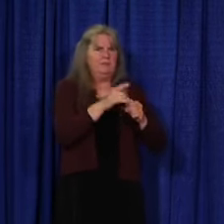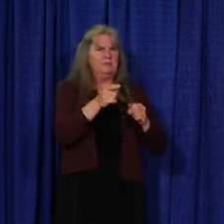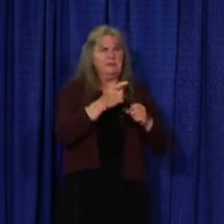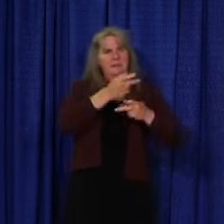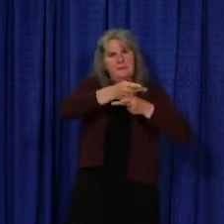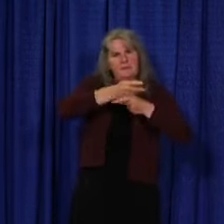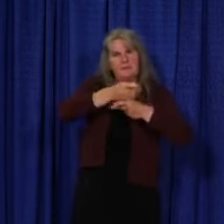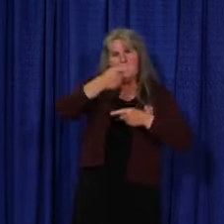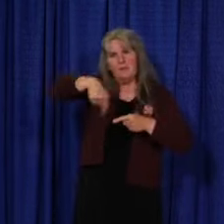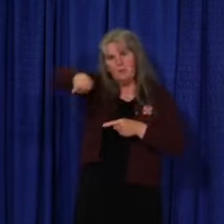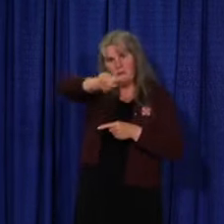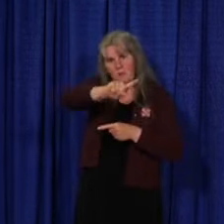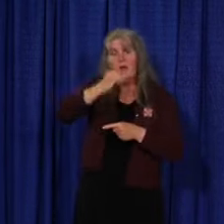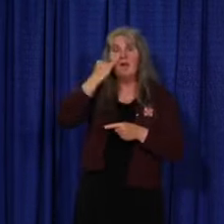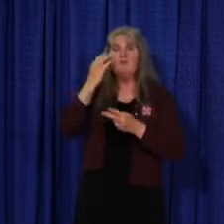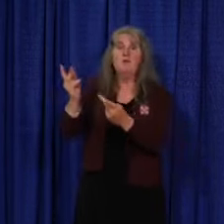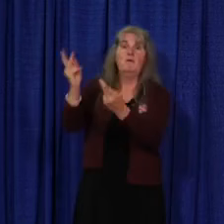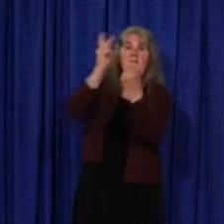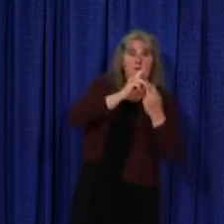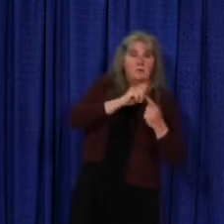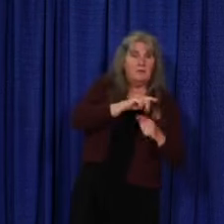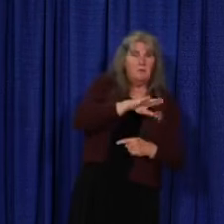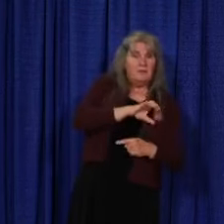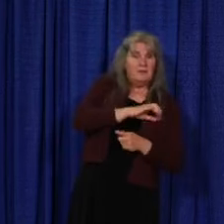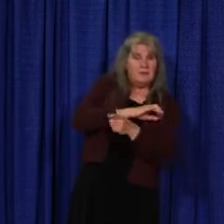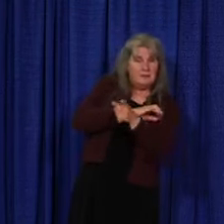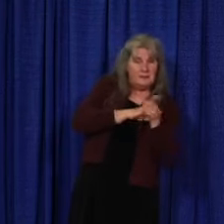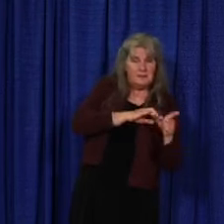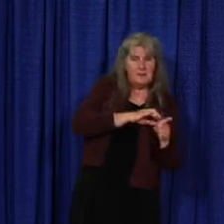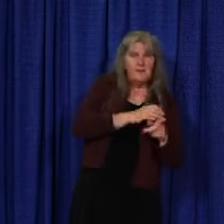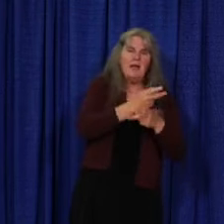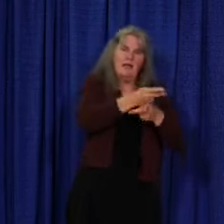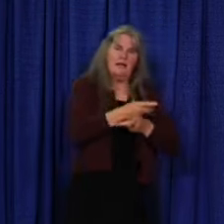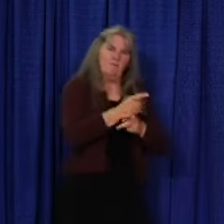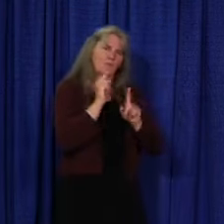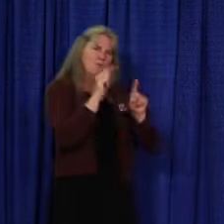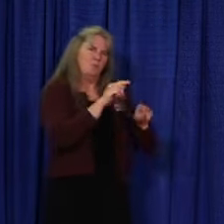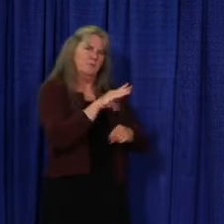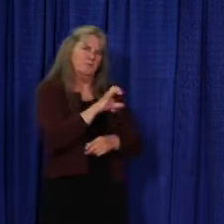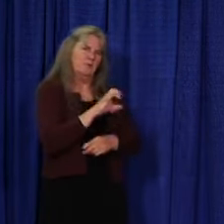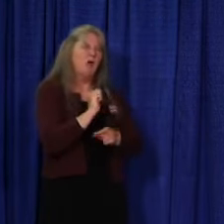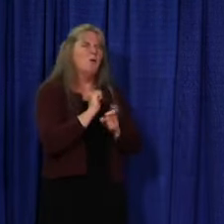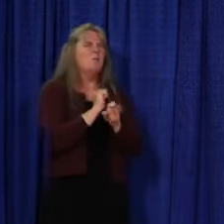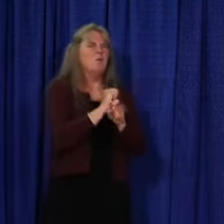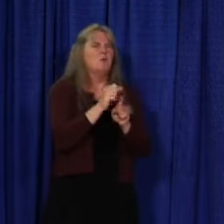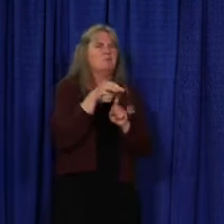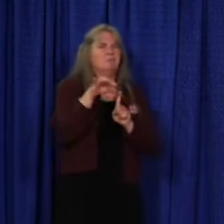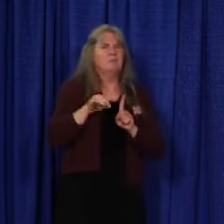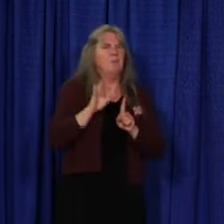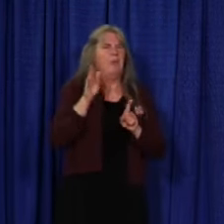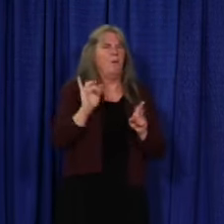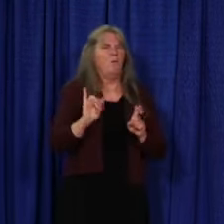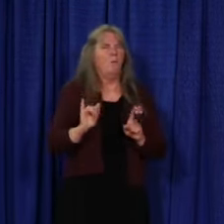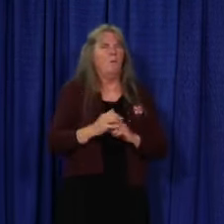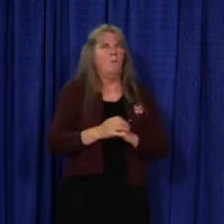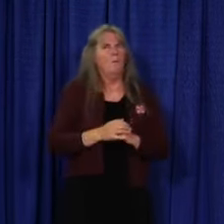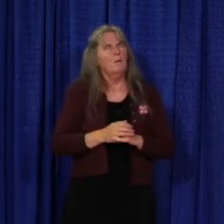caution anyone going to BC to take precautions. I will touch on that of it later.